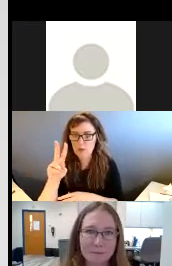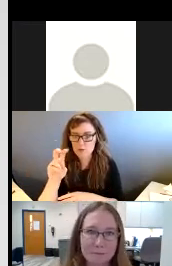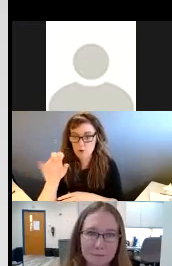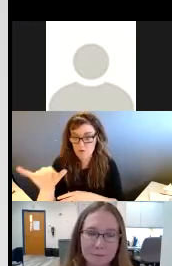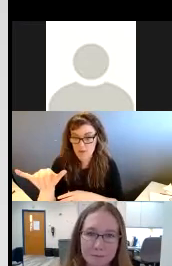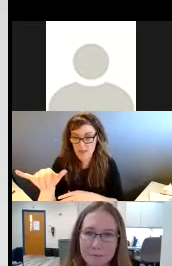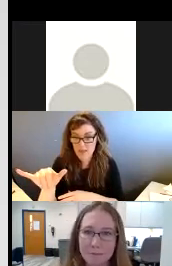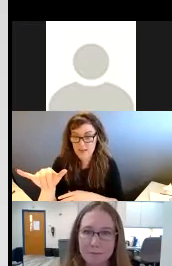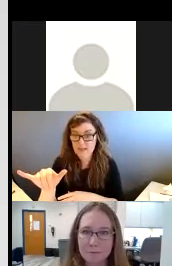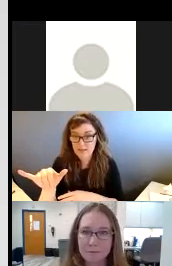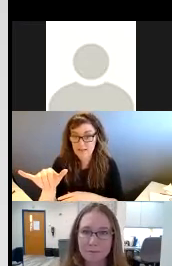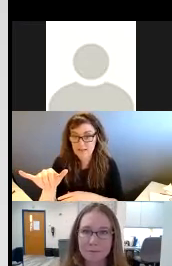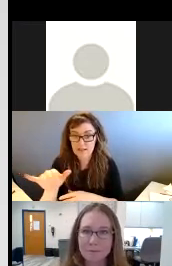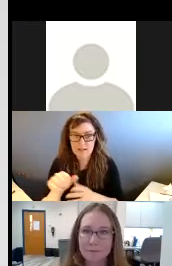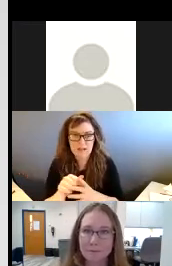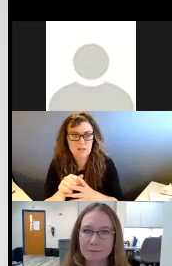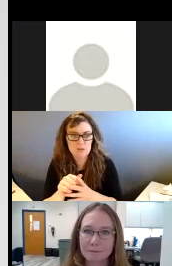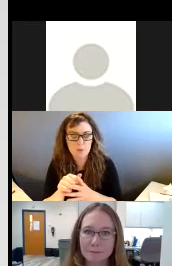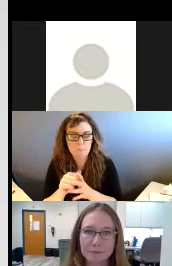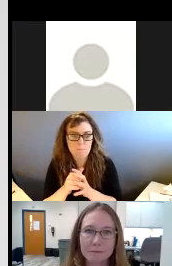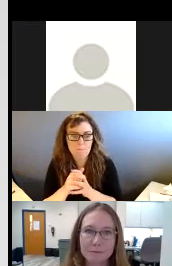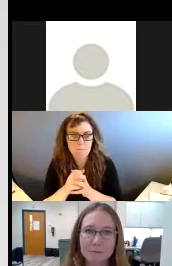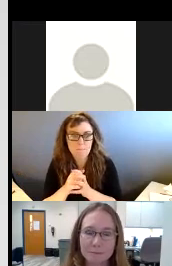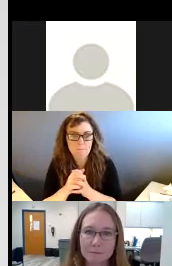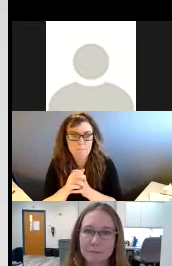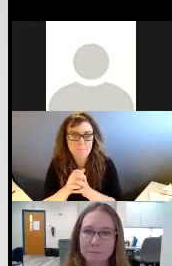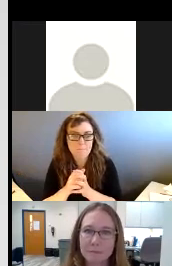IT WILL BE AVAILABLE.